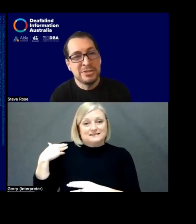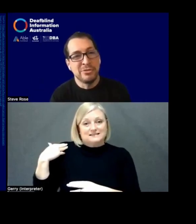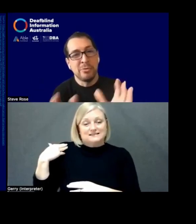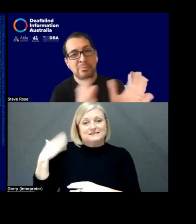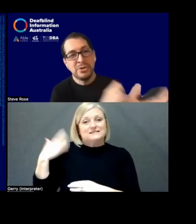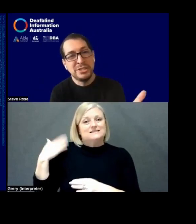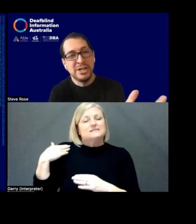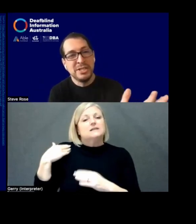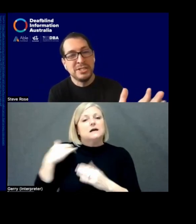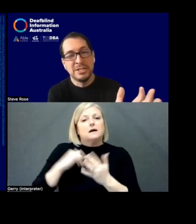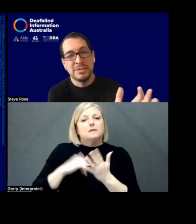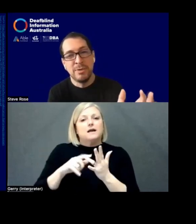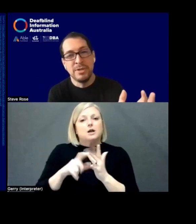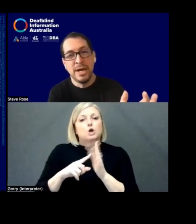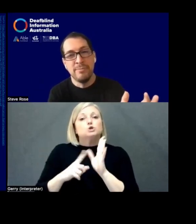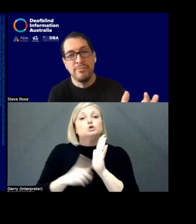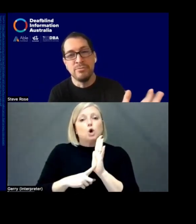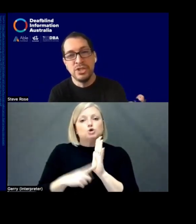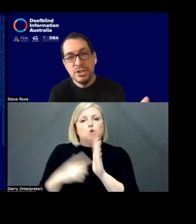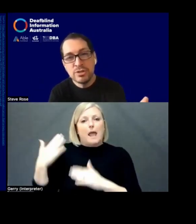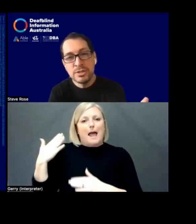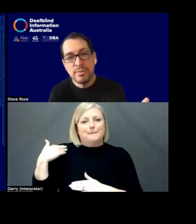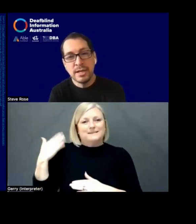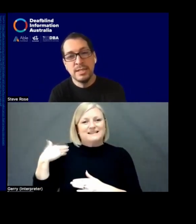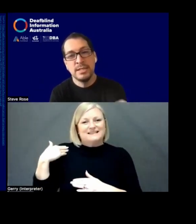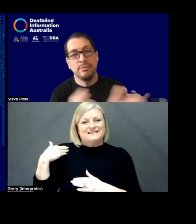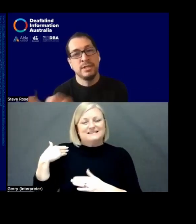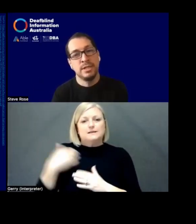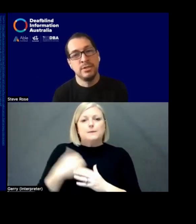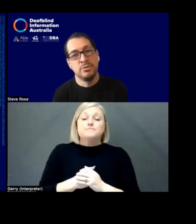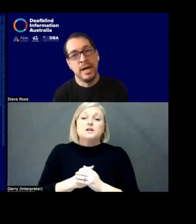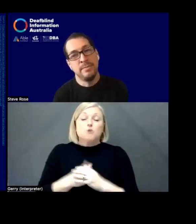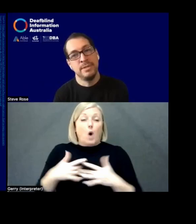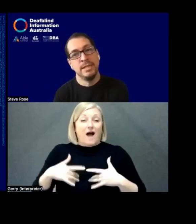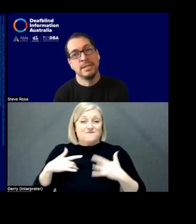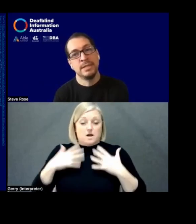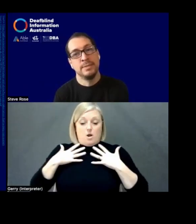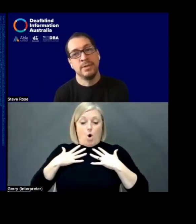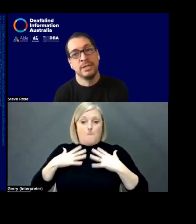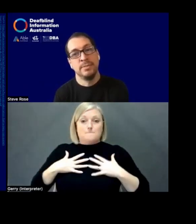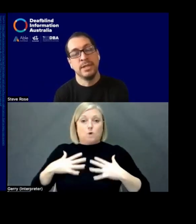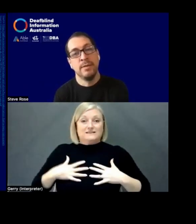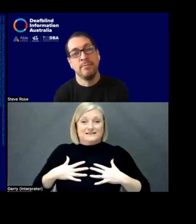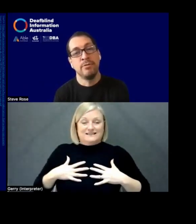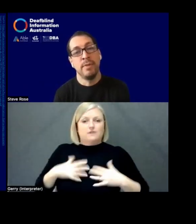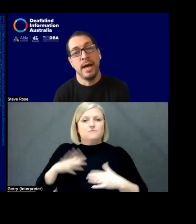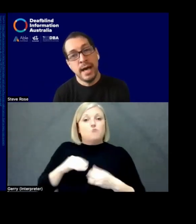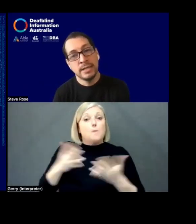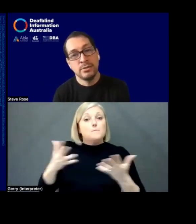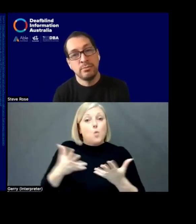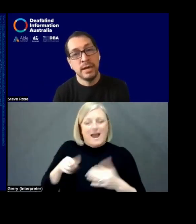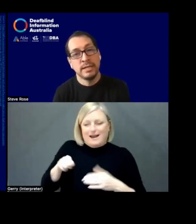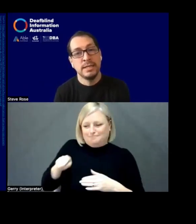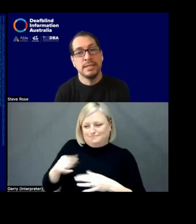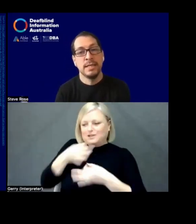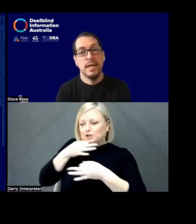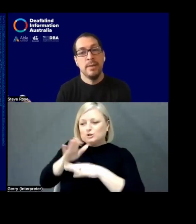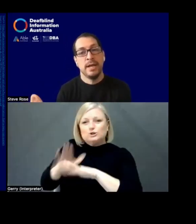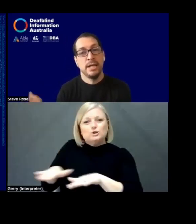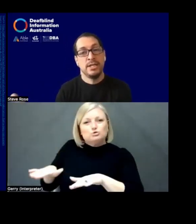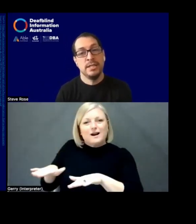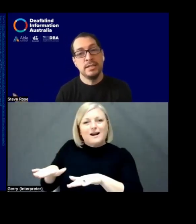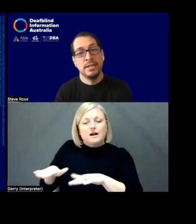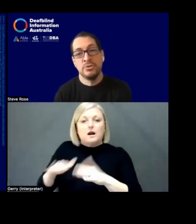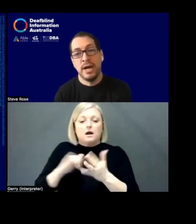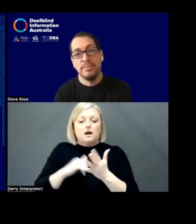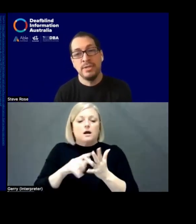where as social haptics has possibly come from adult practice, but actually social haptics are beginning